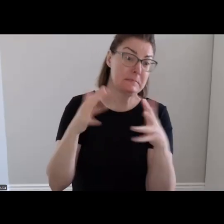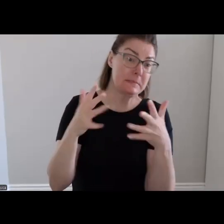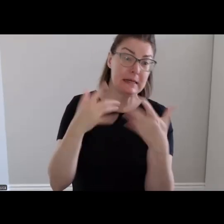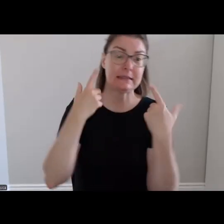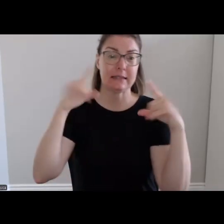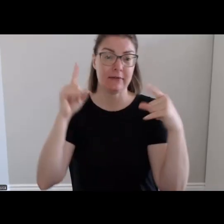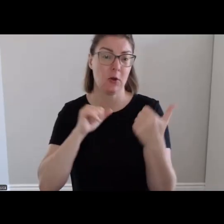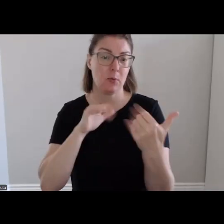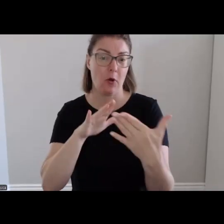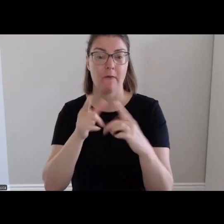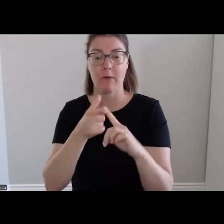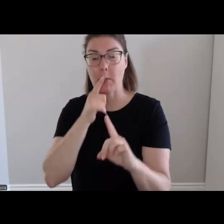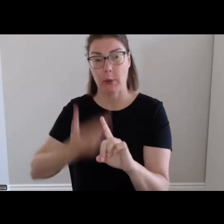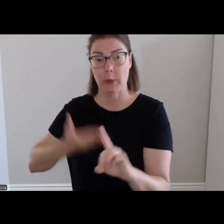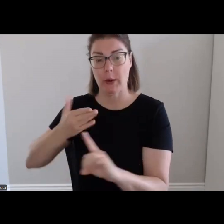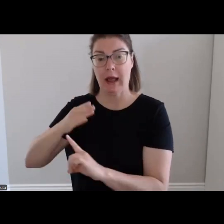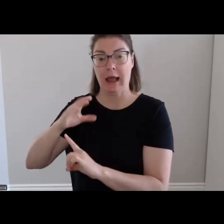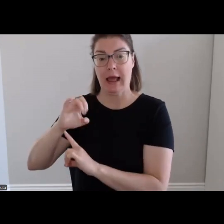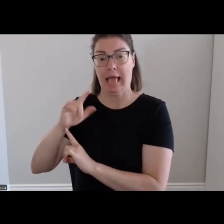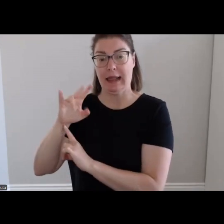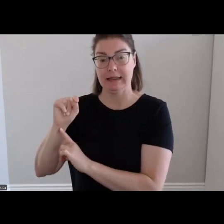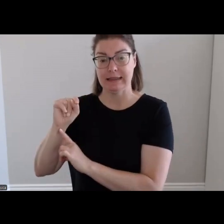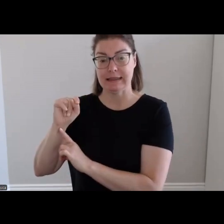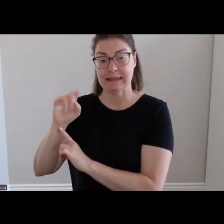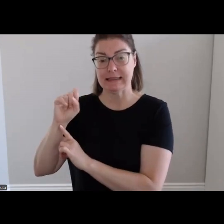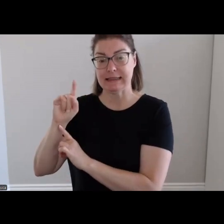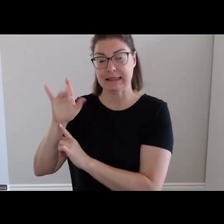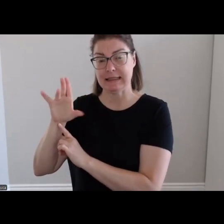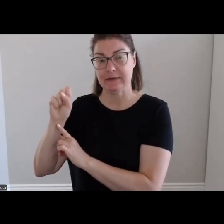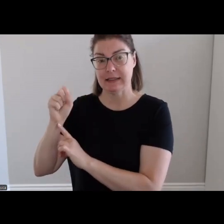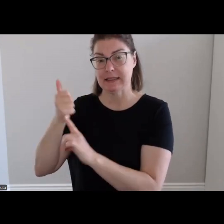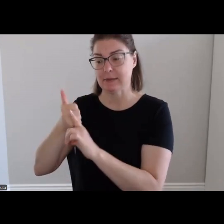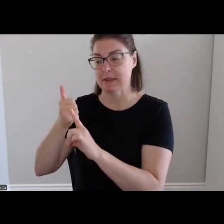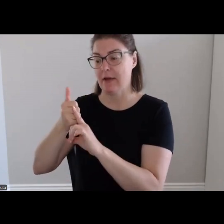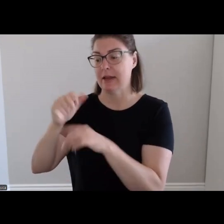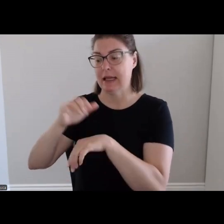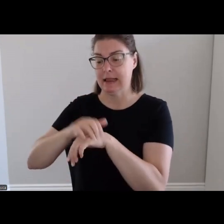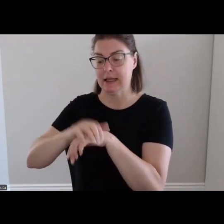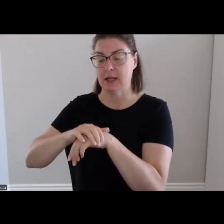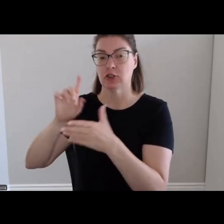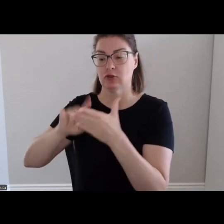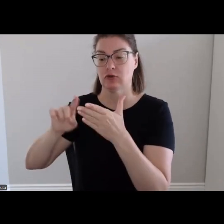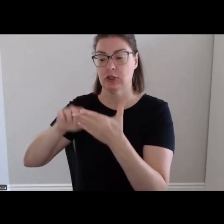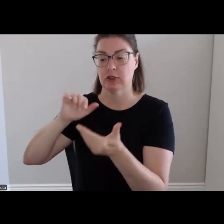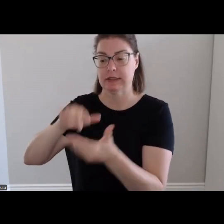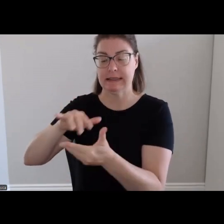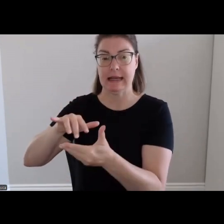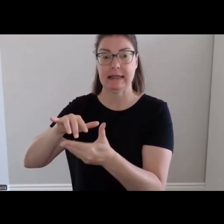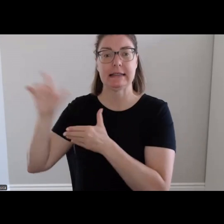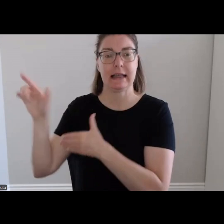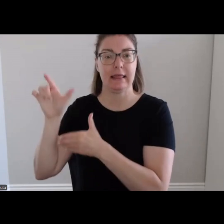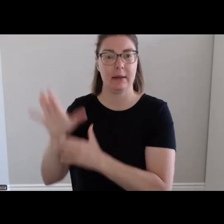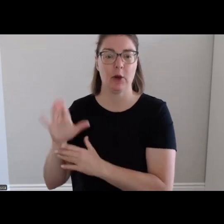who is an English Studies and Research Commons Librarian at the University of Washington, Seattle.